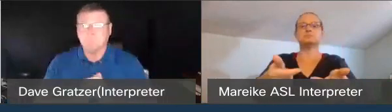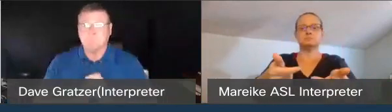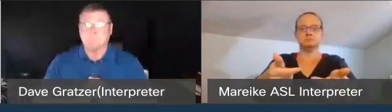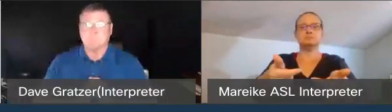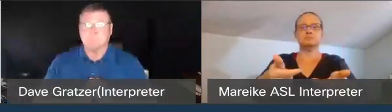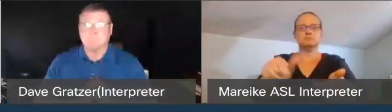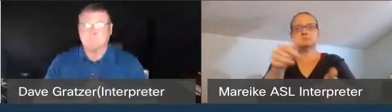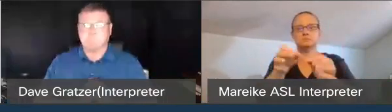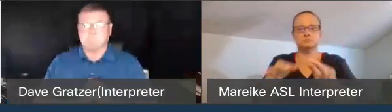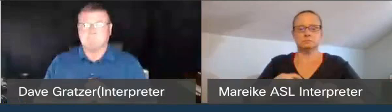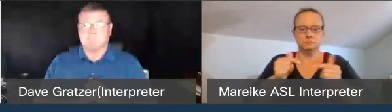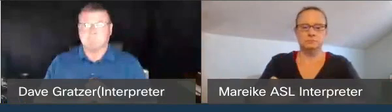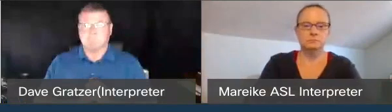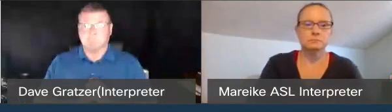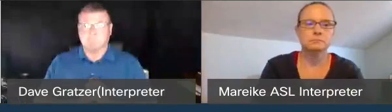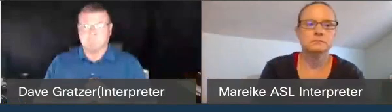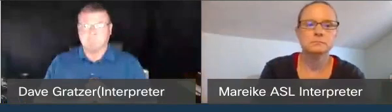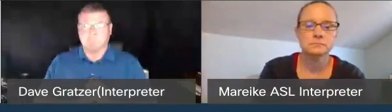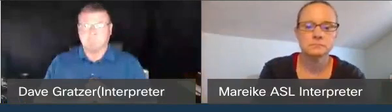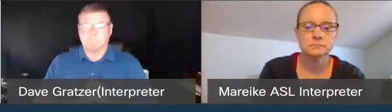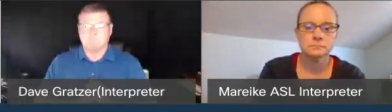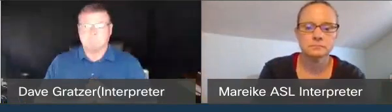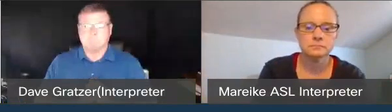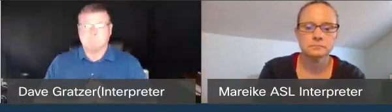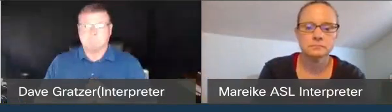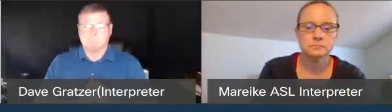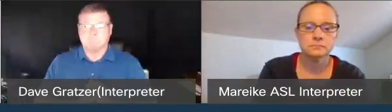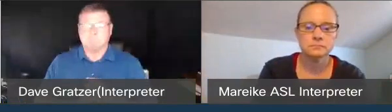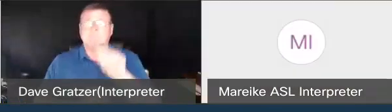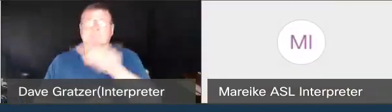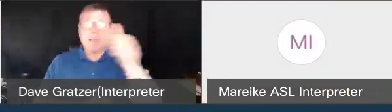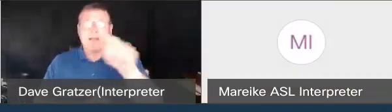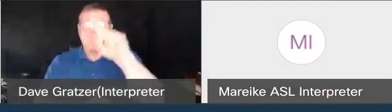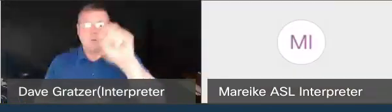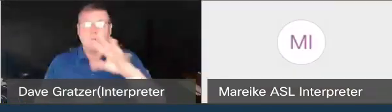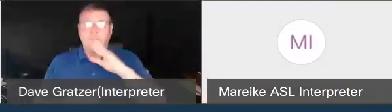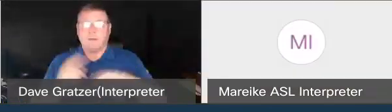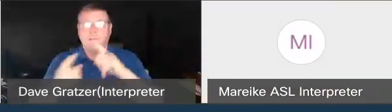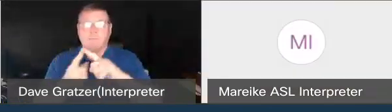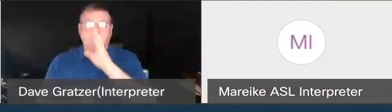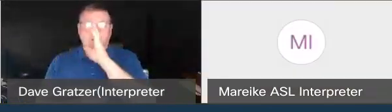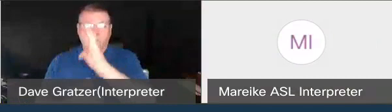sorry, I lost my place here. So an--um, another question about the sobering services center